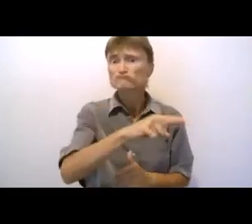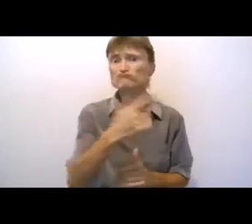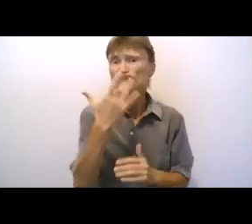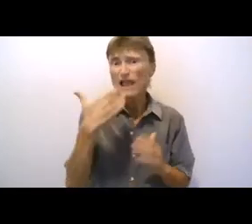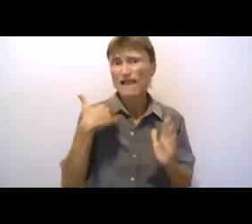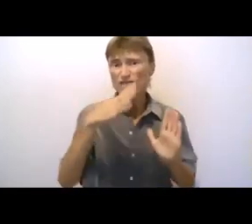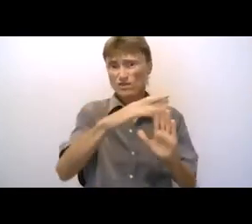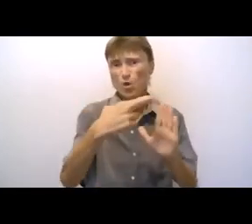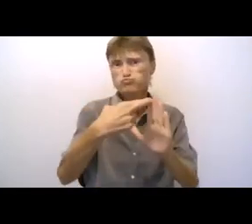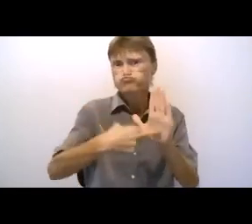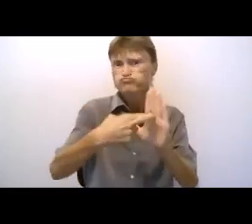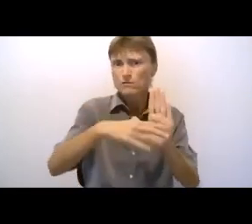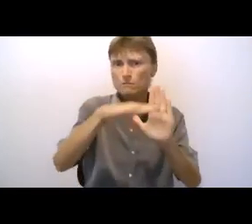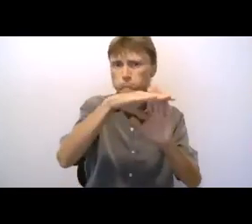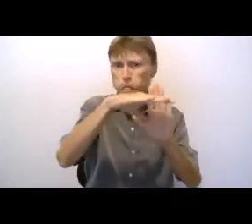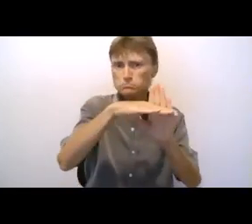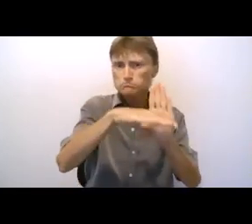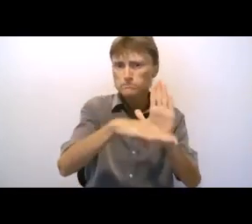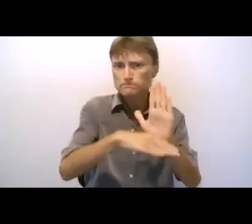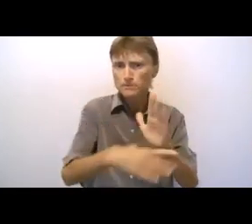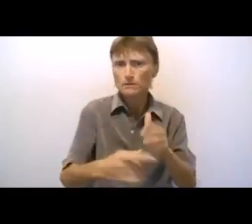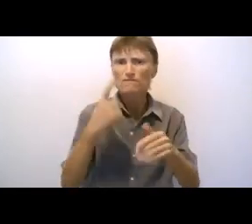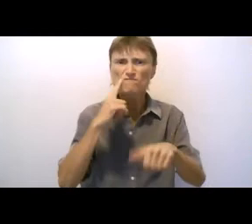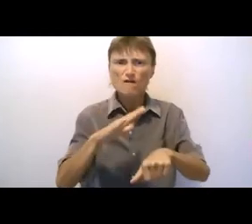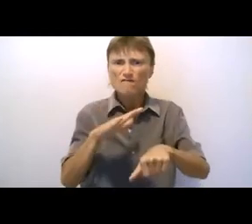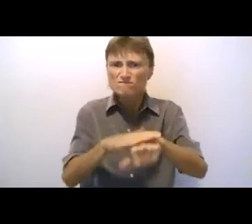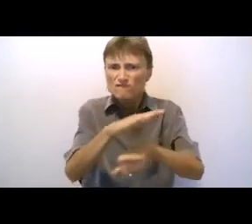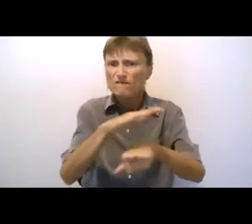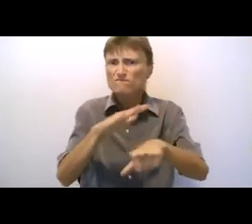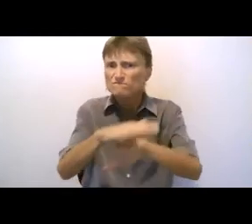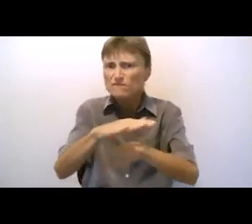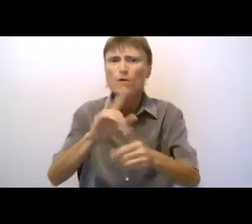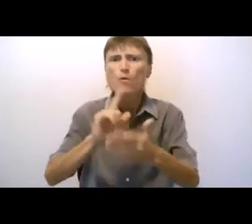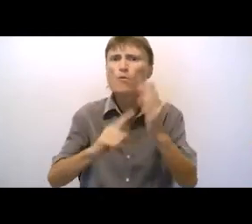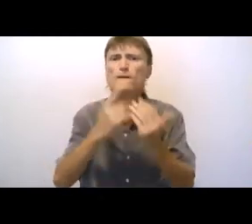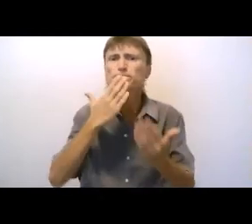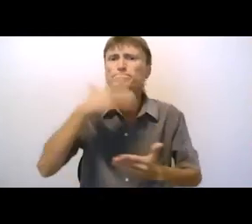guidelines, also in the instructions document and we will share the direct link to them.